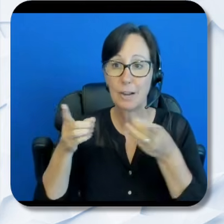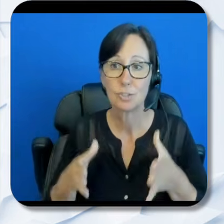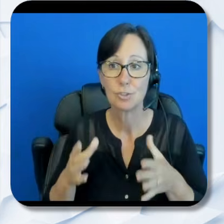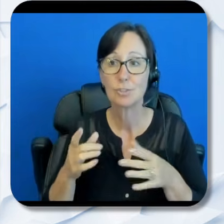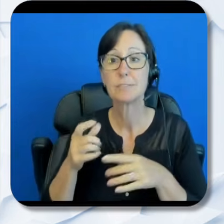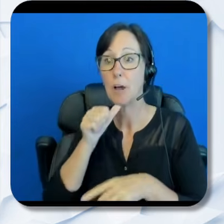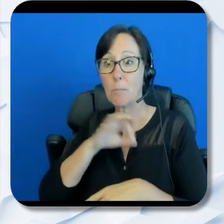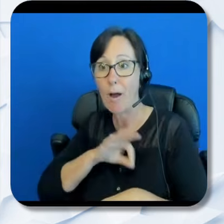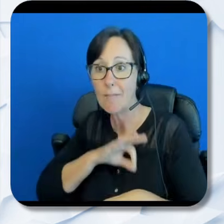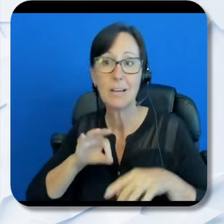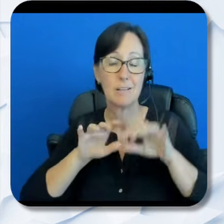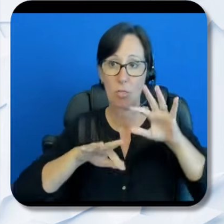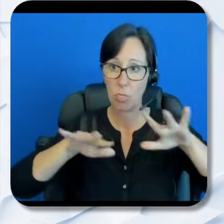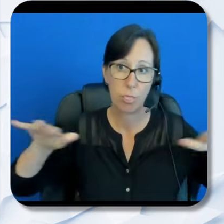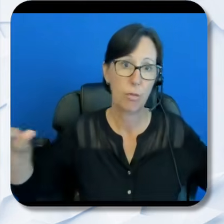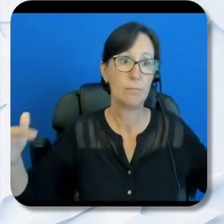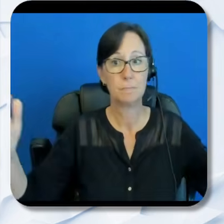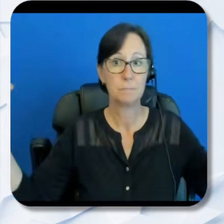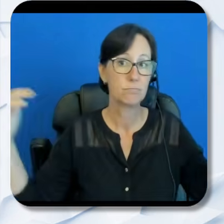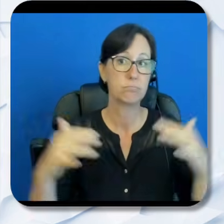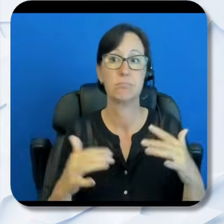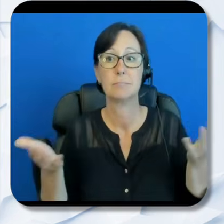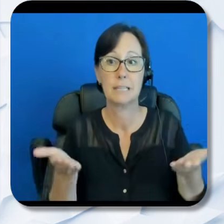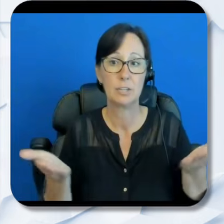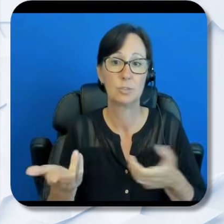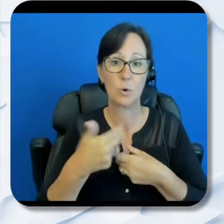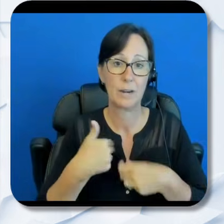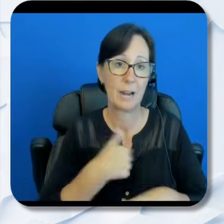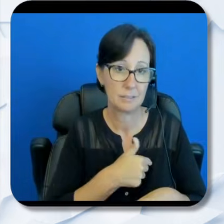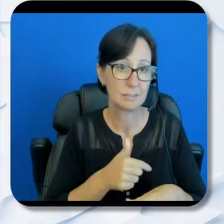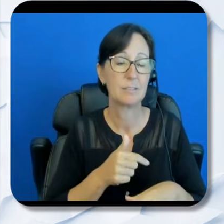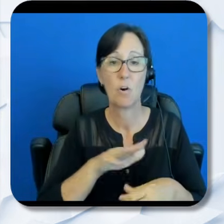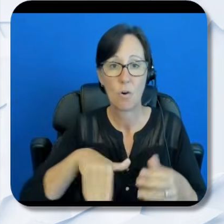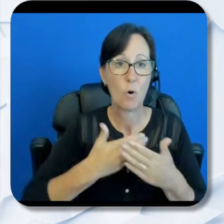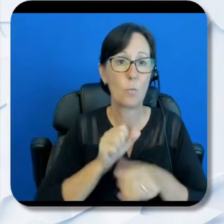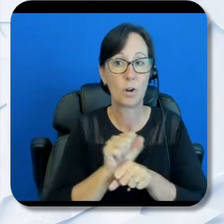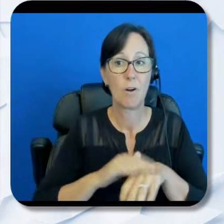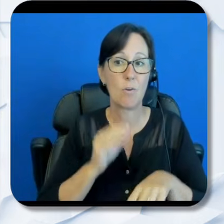and a variety of other folks that are working on homelessness issues. So again, we thank you for your time and expertise,